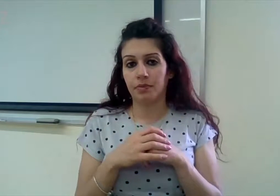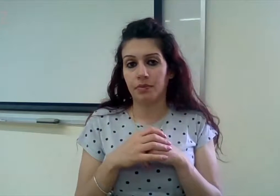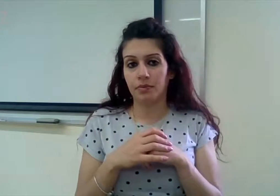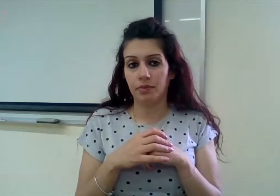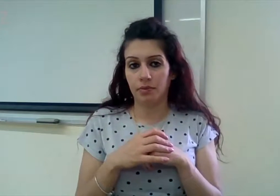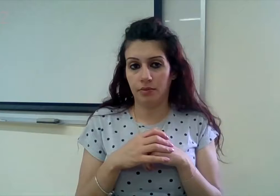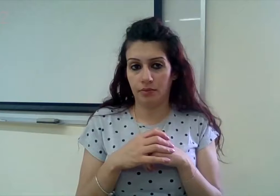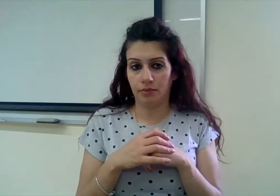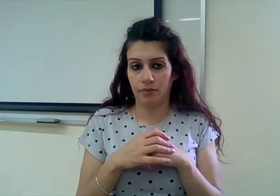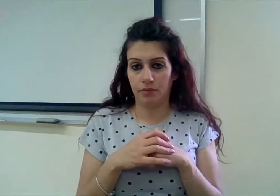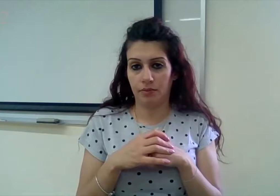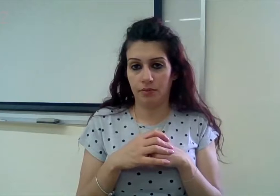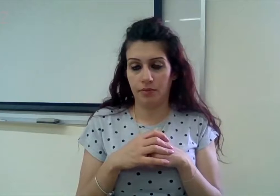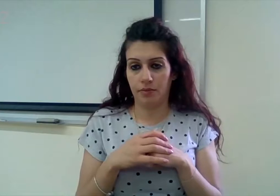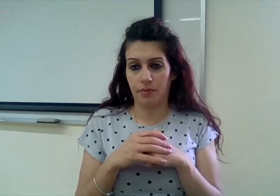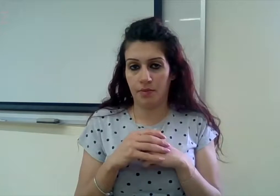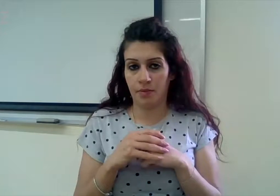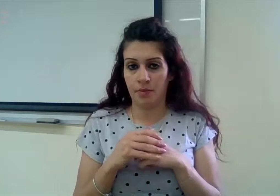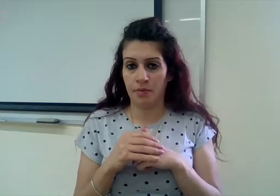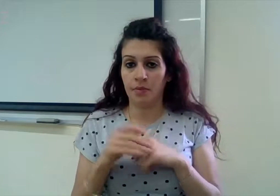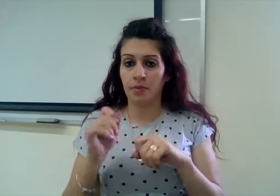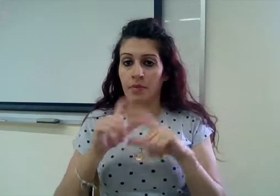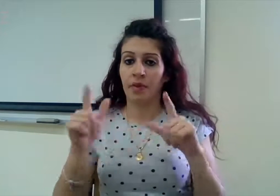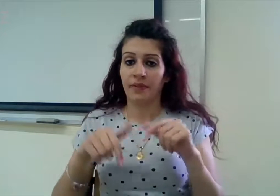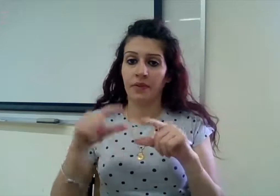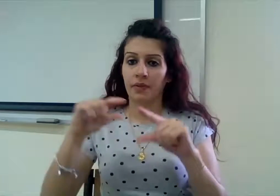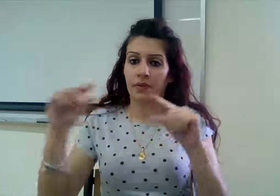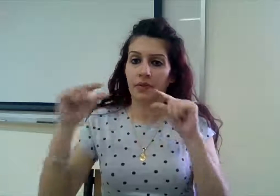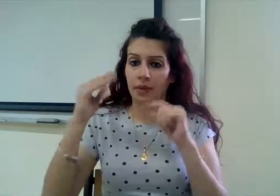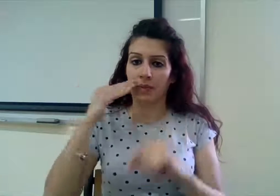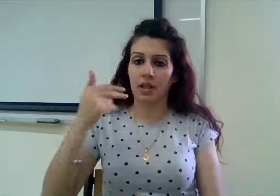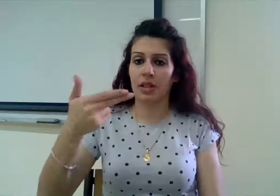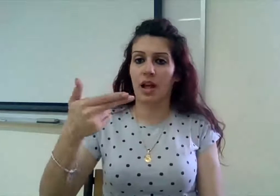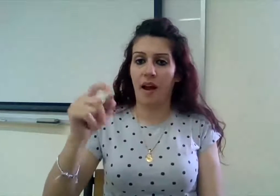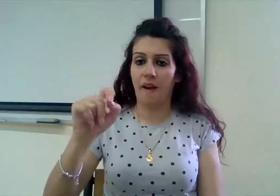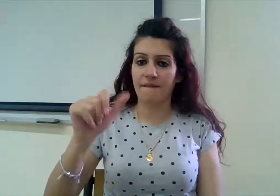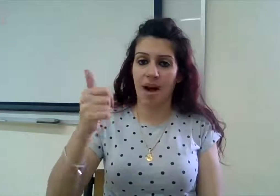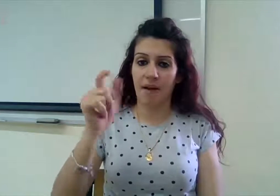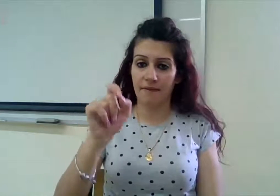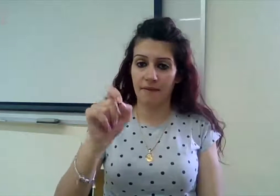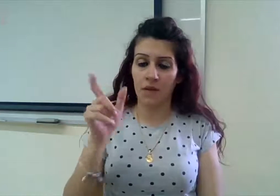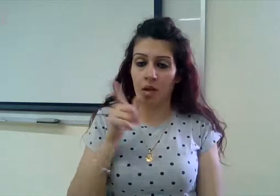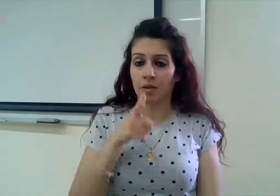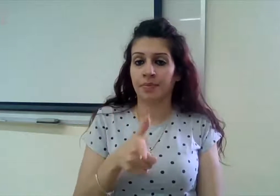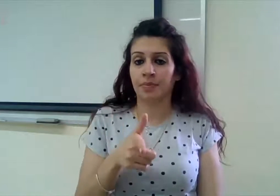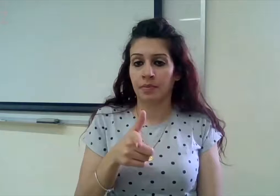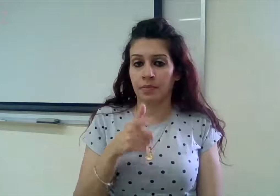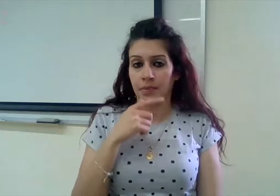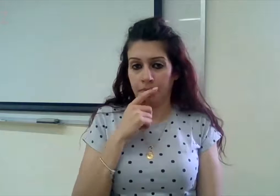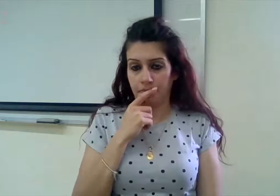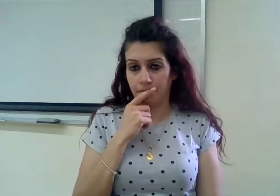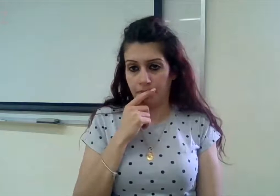of student with disability that need our attention our joint attention and to be